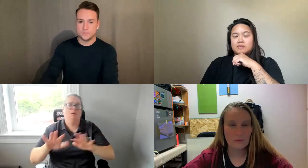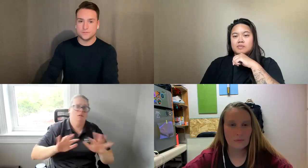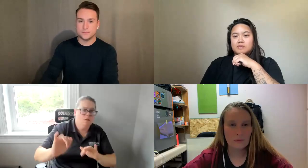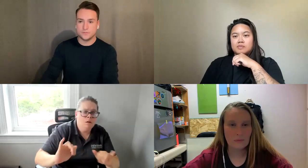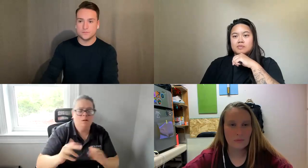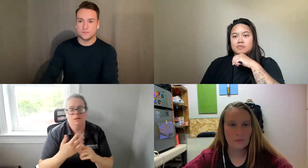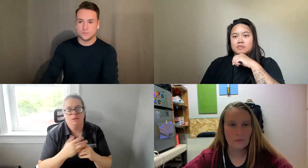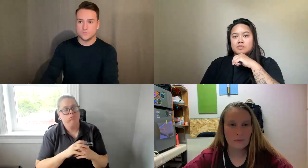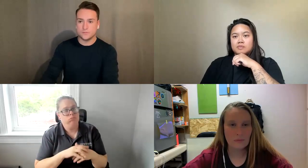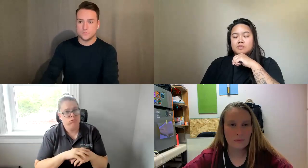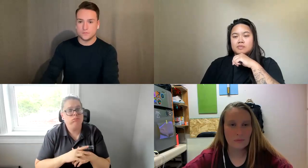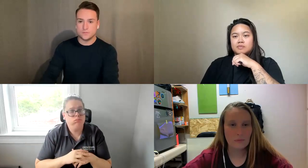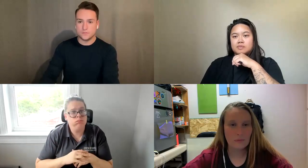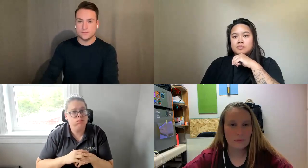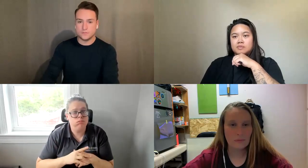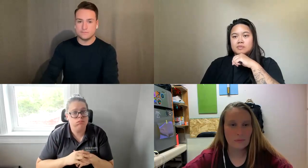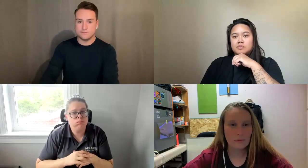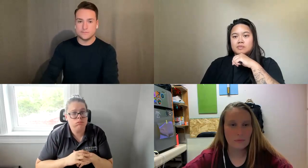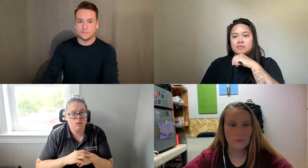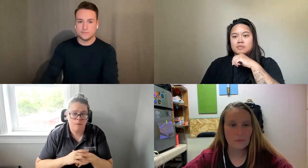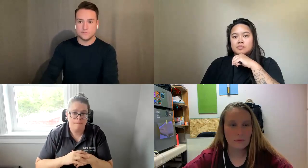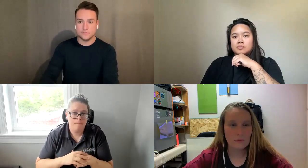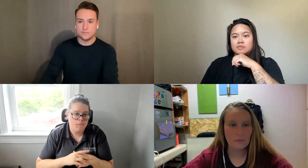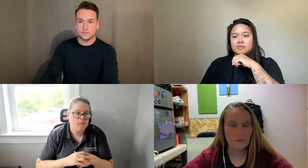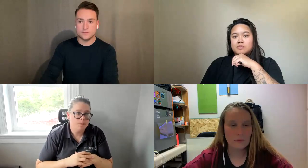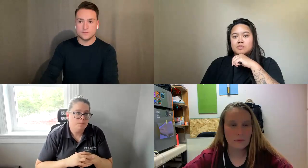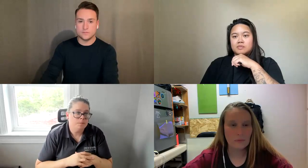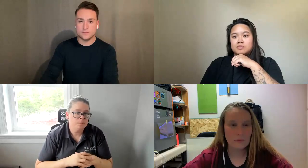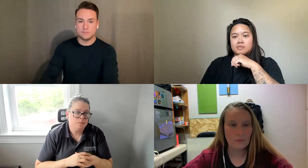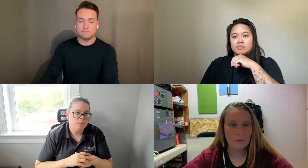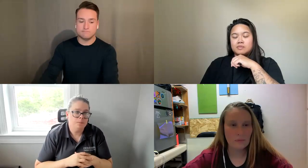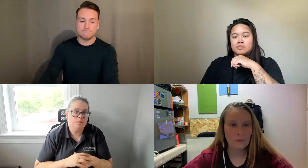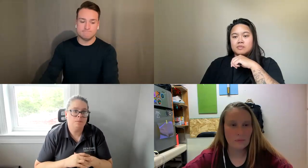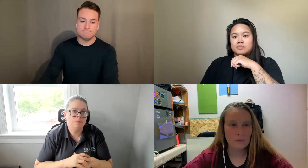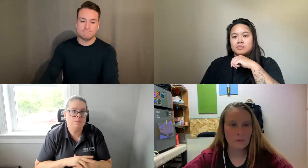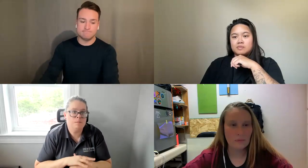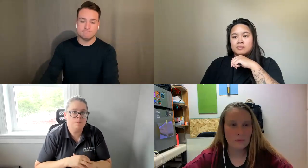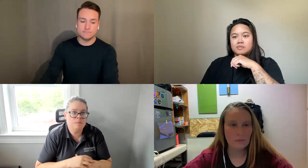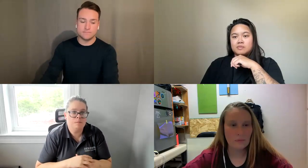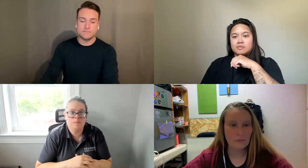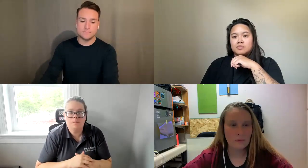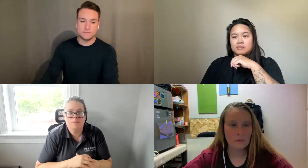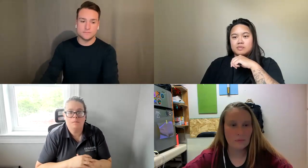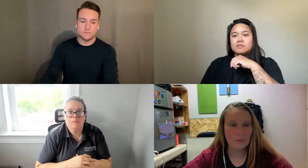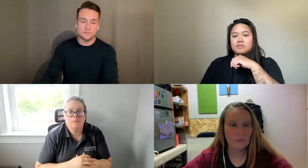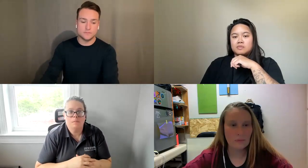I still have problems that people are struck by the fact that I'm deaf but overall it works.